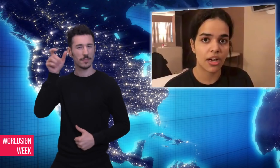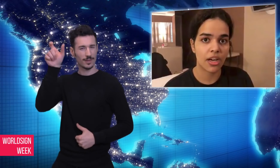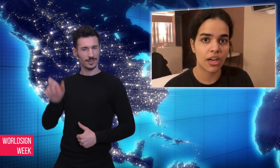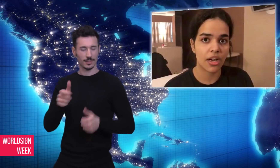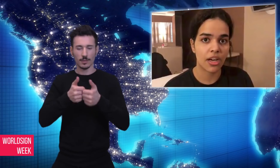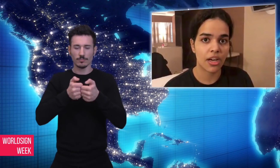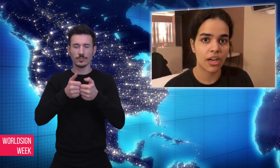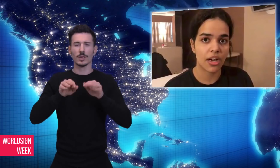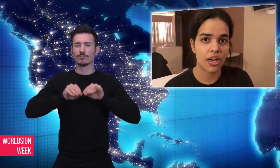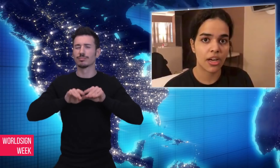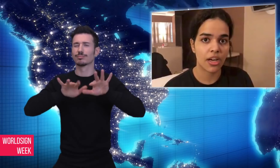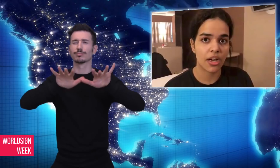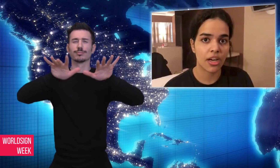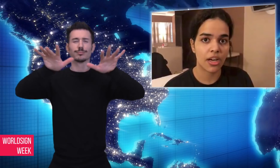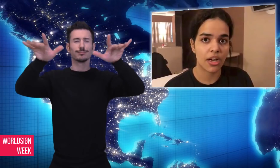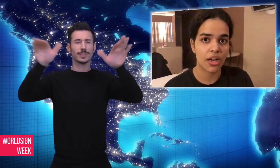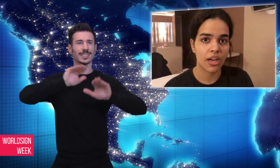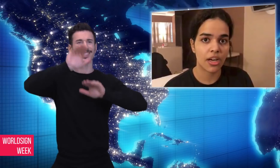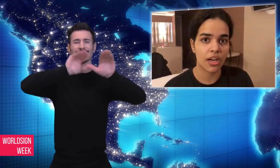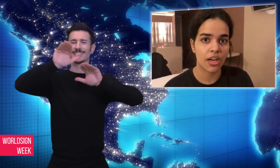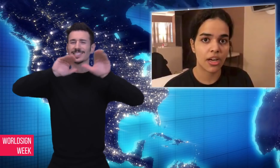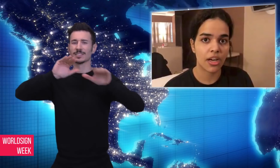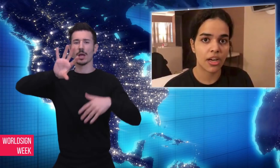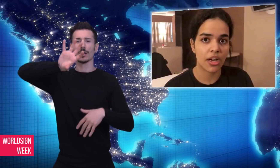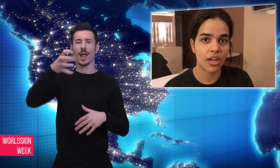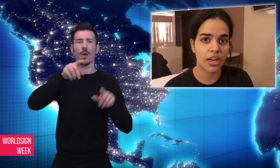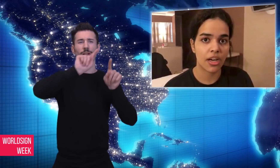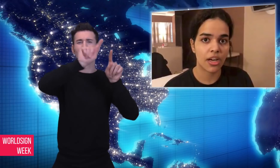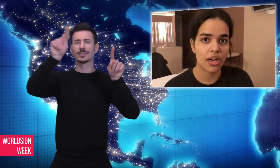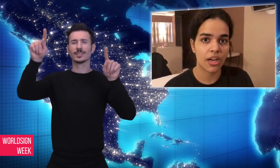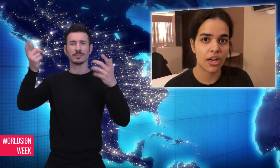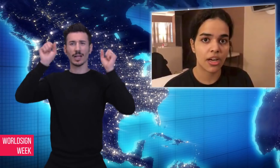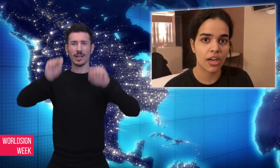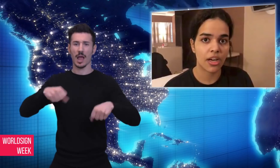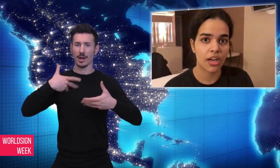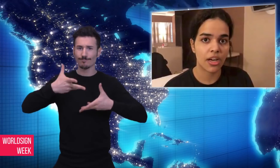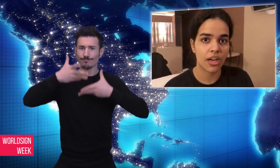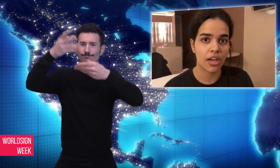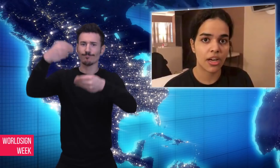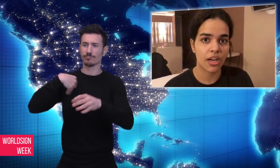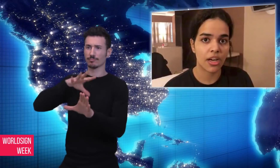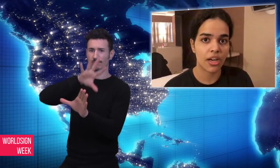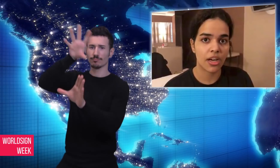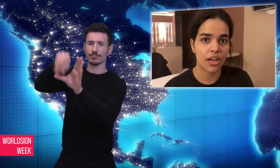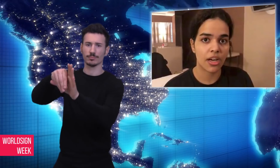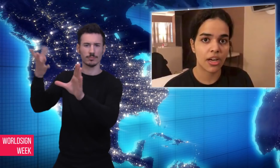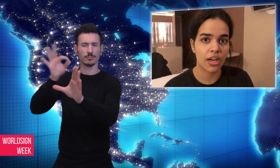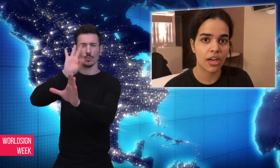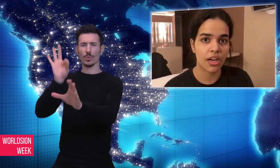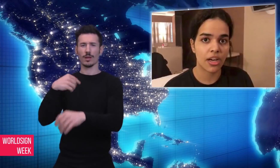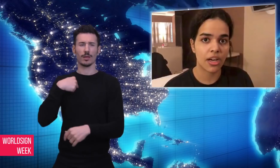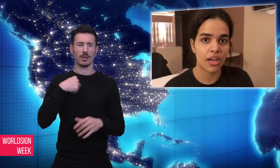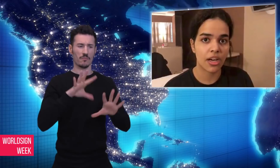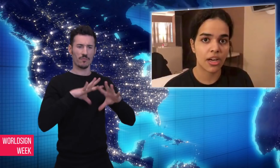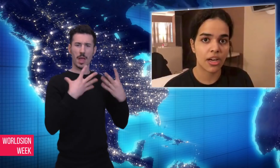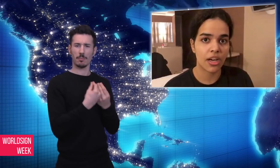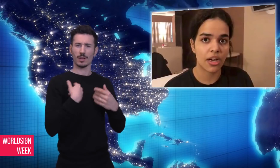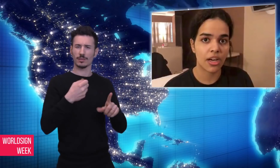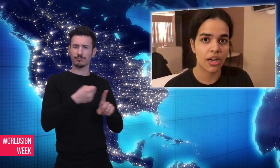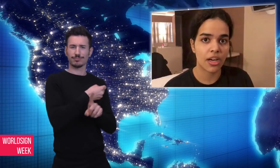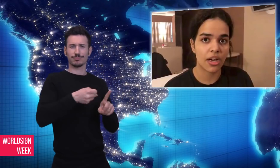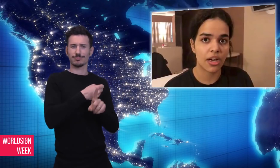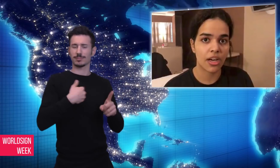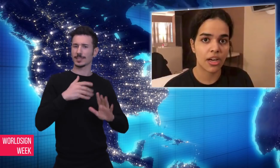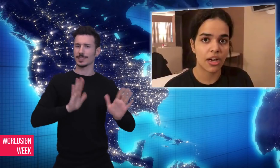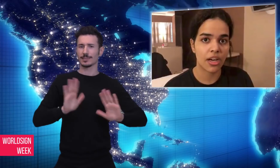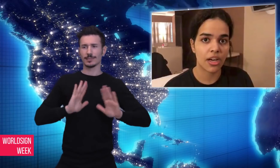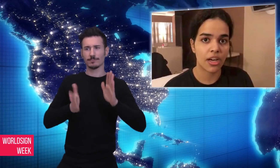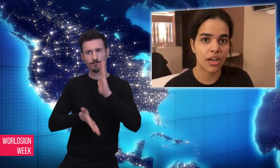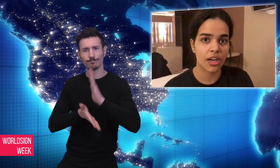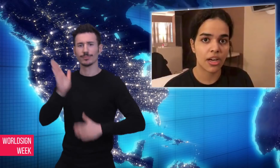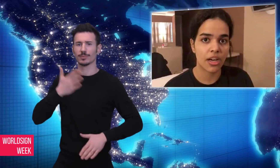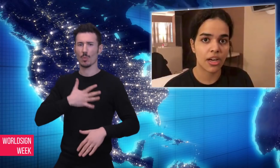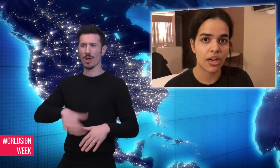Alqunun tweeted that she was seeking asylum to escape her abusive family.